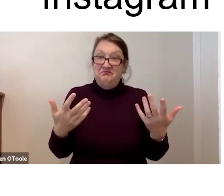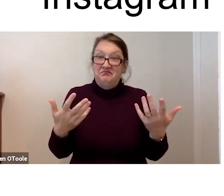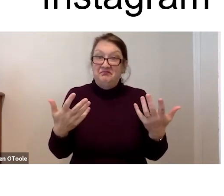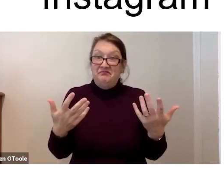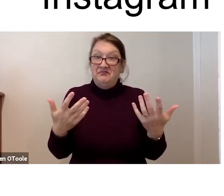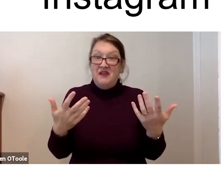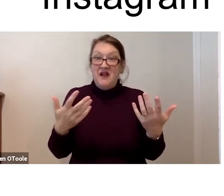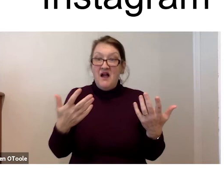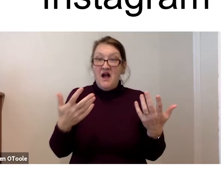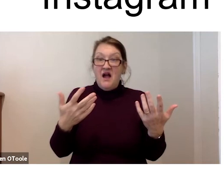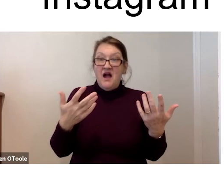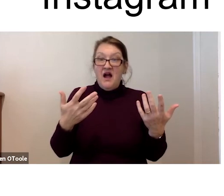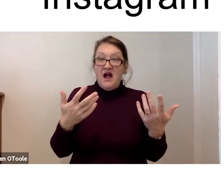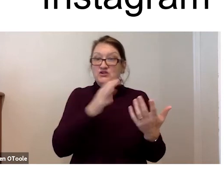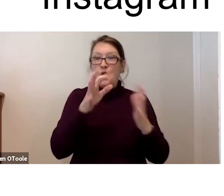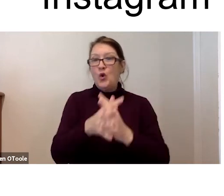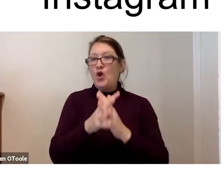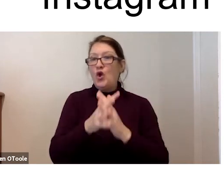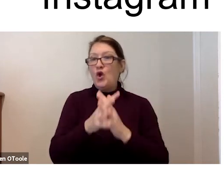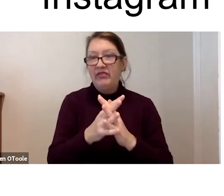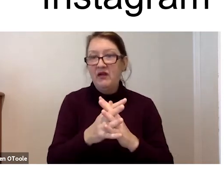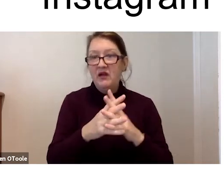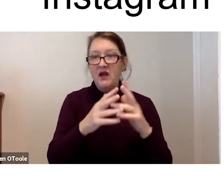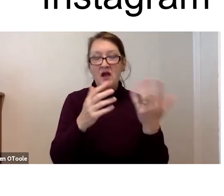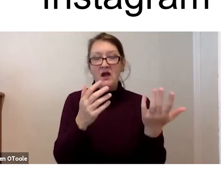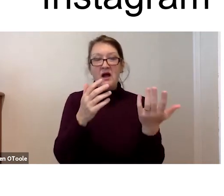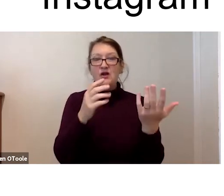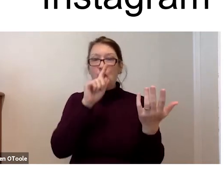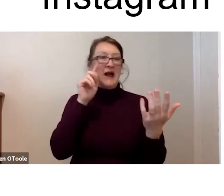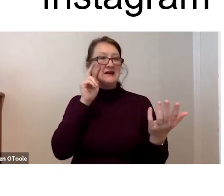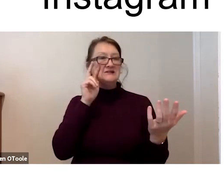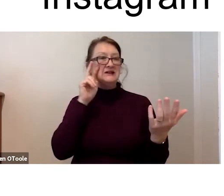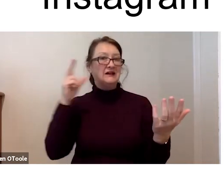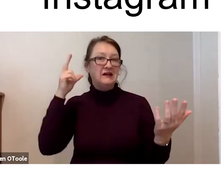I think it is an image of you, I do not know. Apparently you look cute.